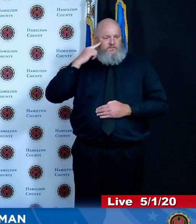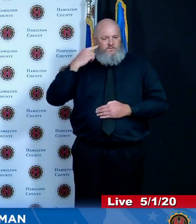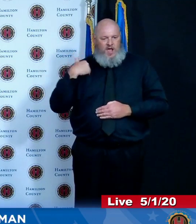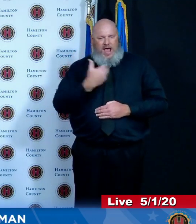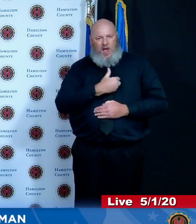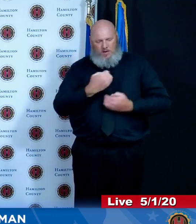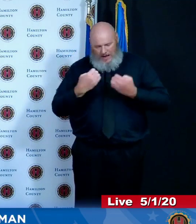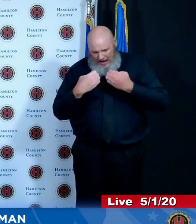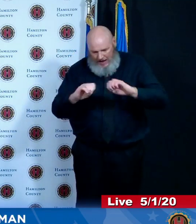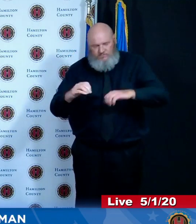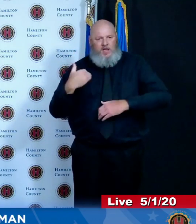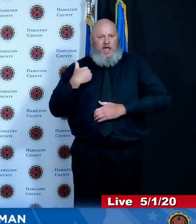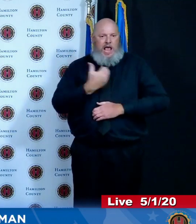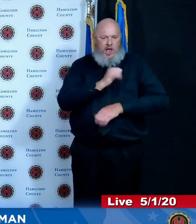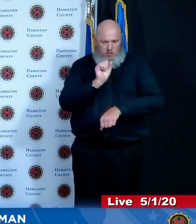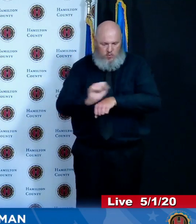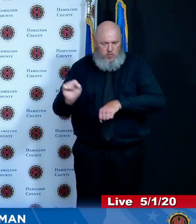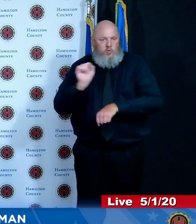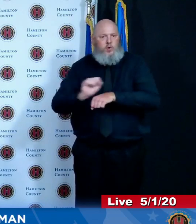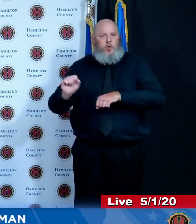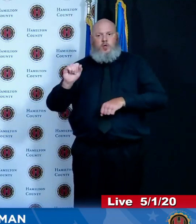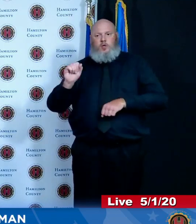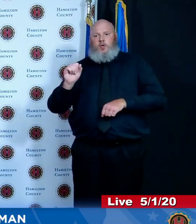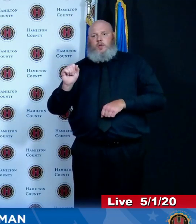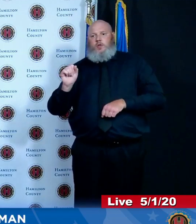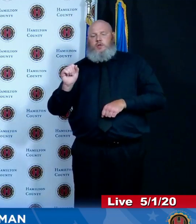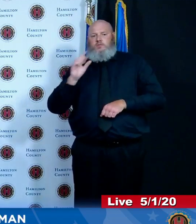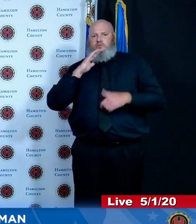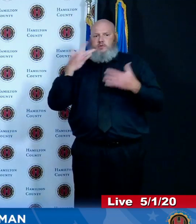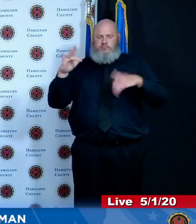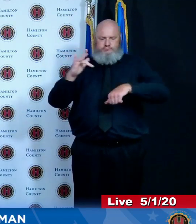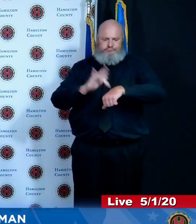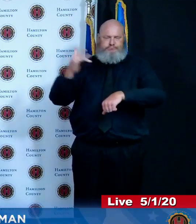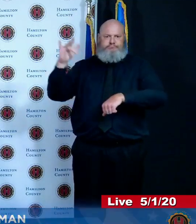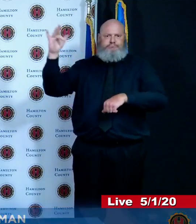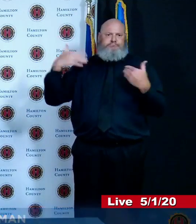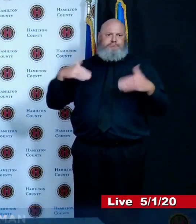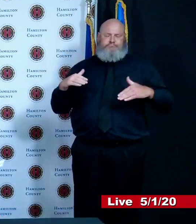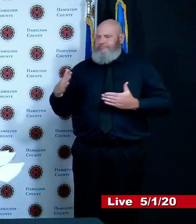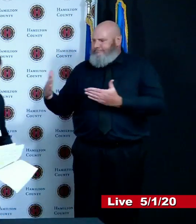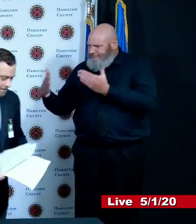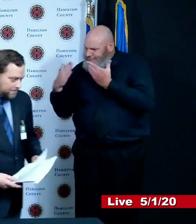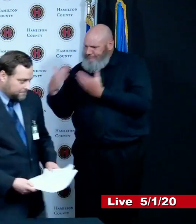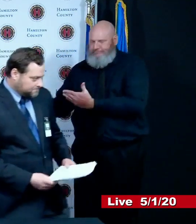here as well so thank you and with that I'll turn it back to Commissioner Driehaus